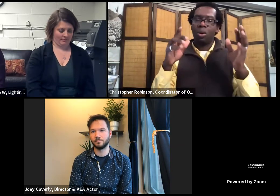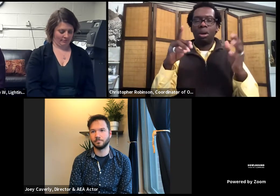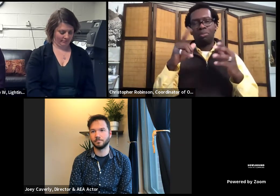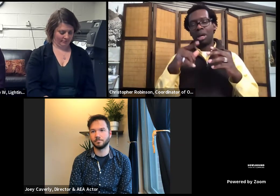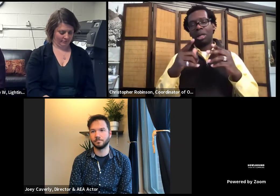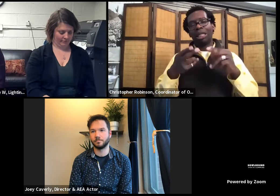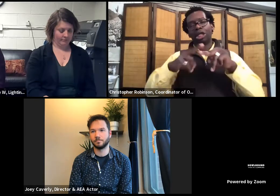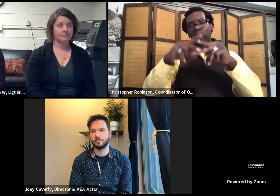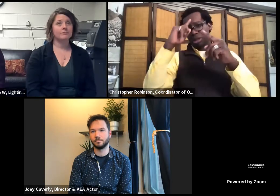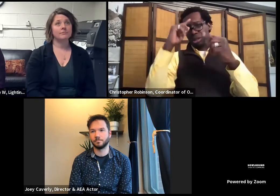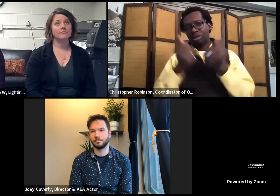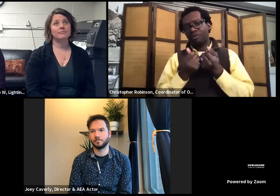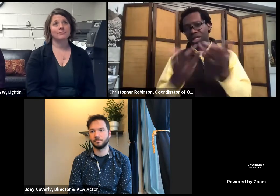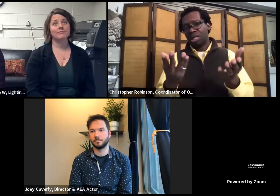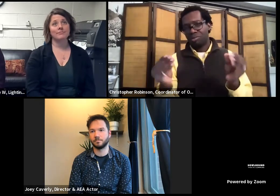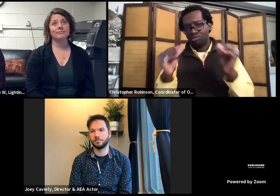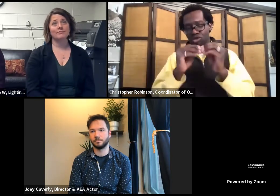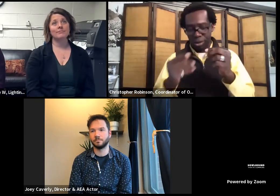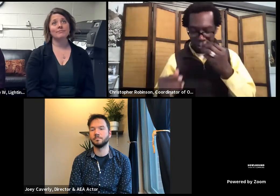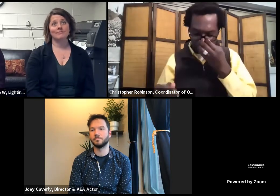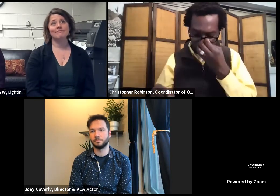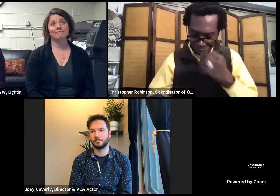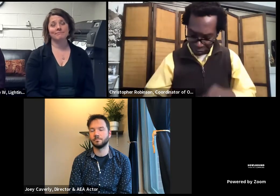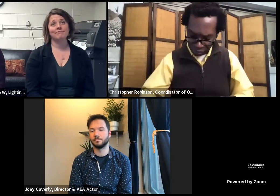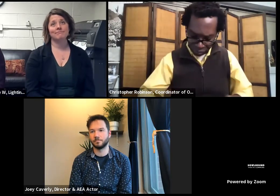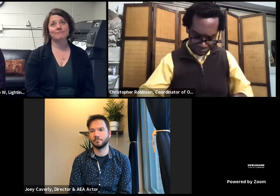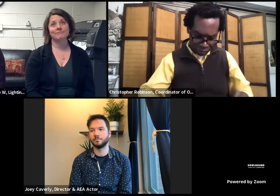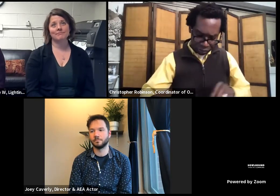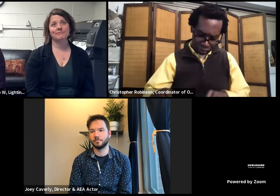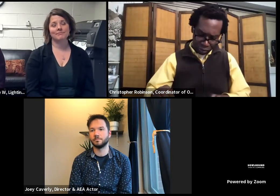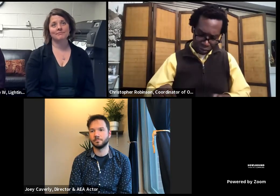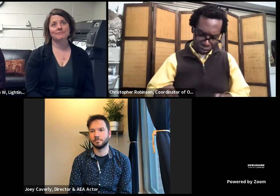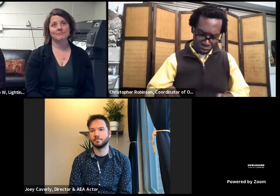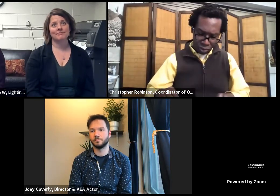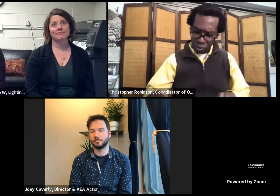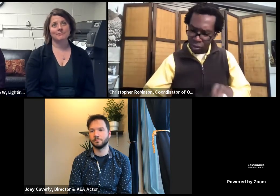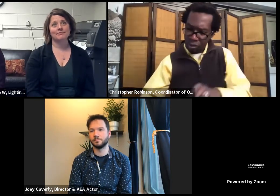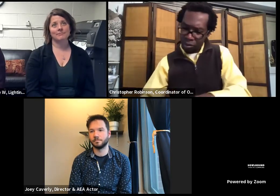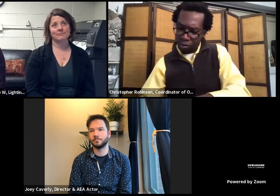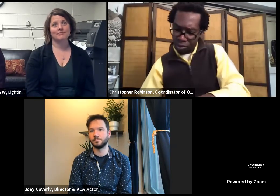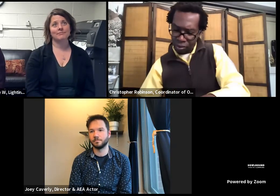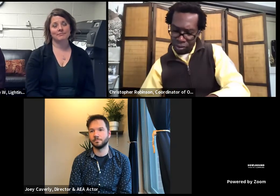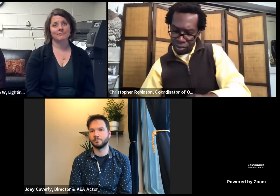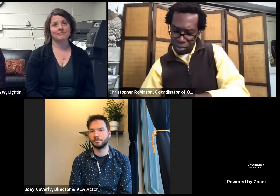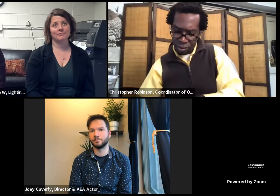to hold on while the interpreter's just going, going, going, and I think it leads to burnout and exhaustion more quickly.